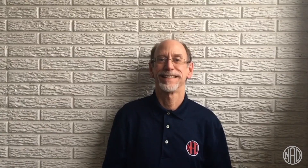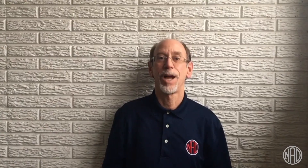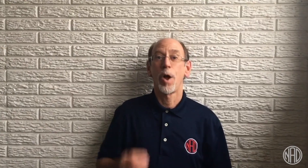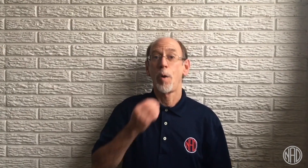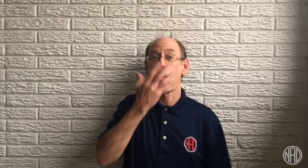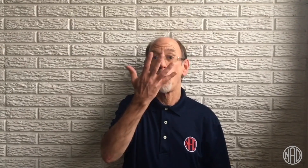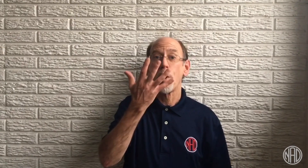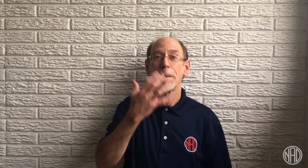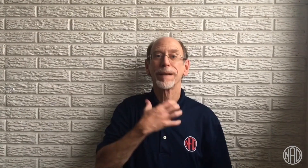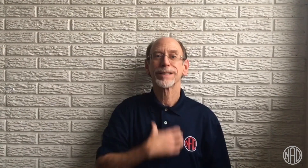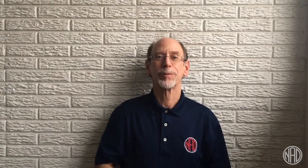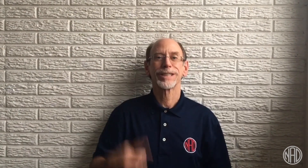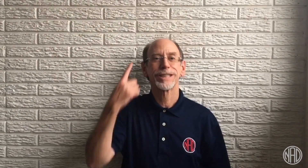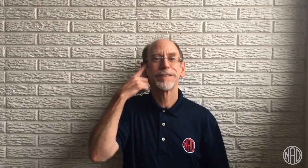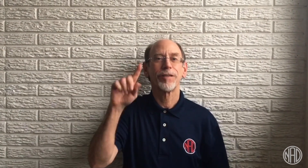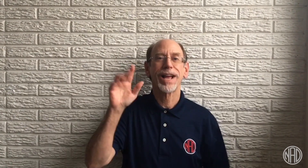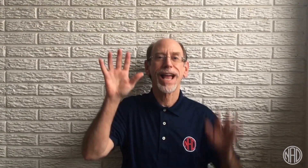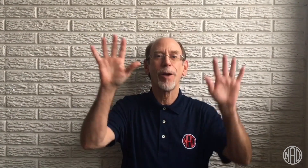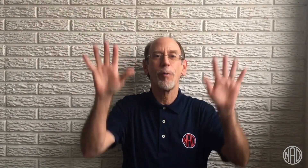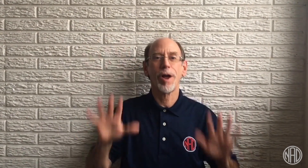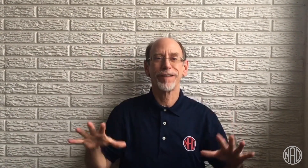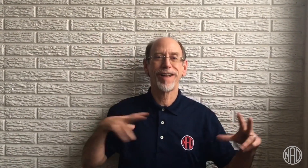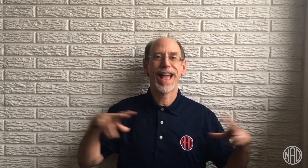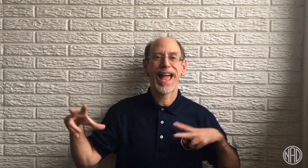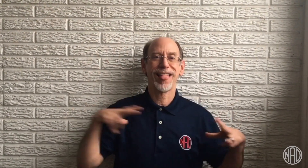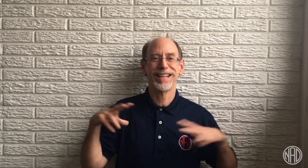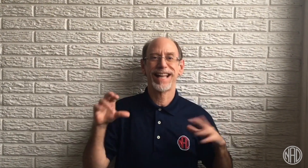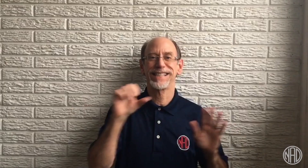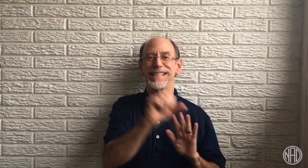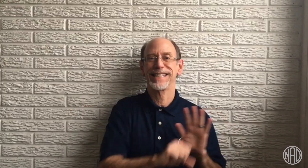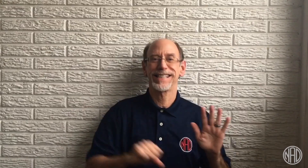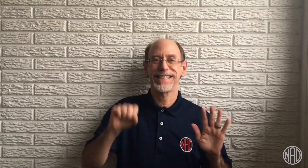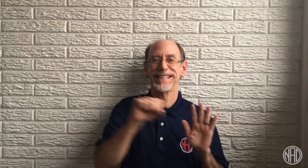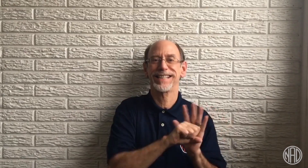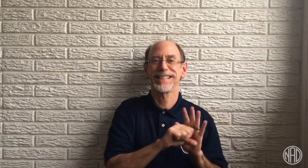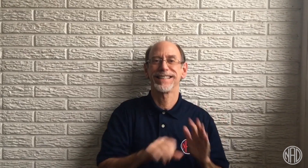Warmest wishes for a wonderful holiday season.